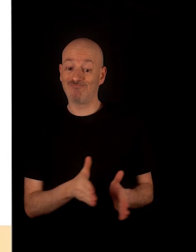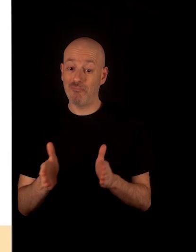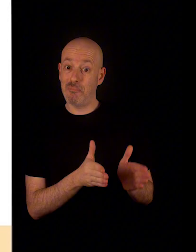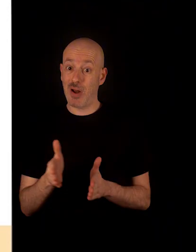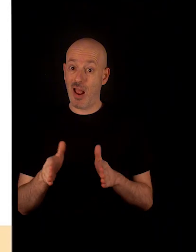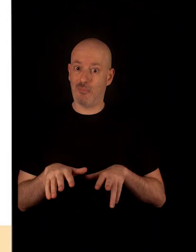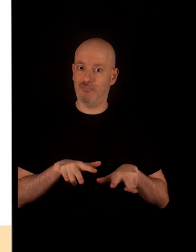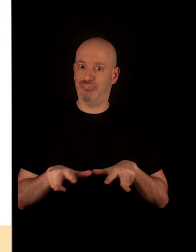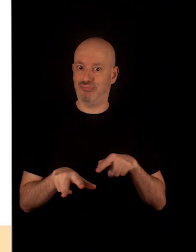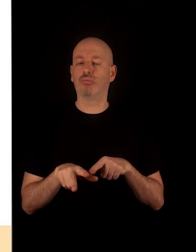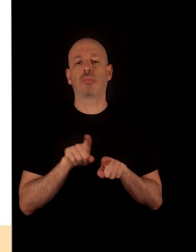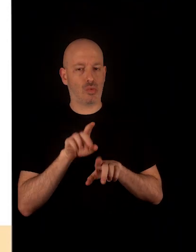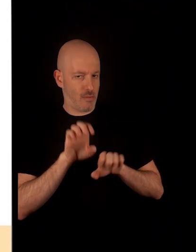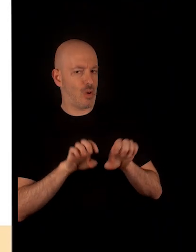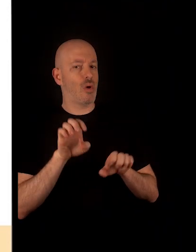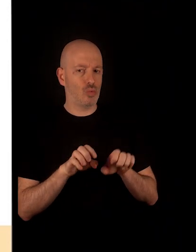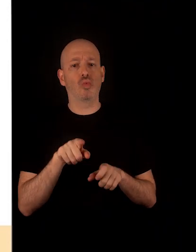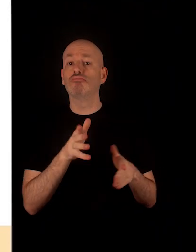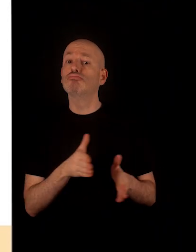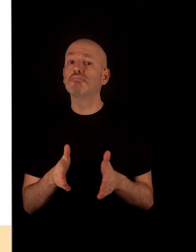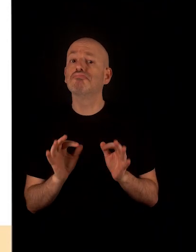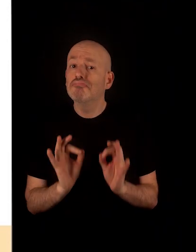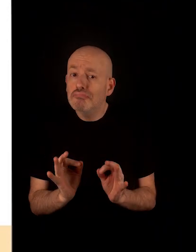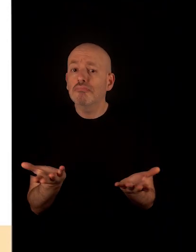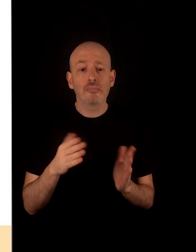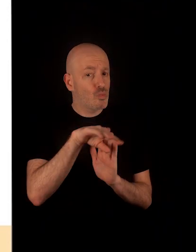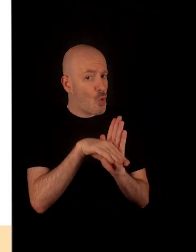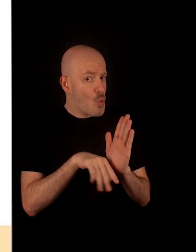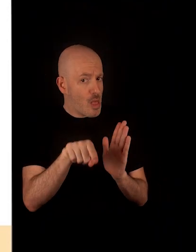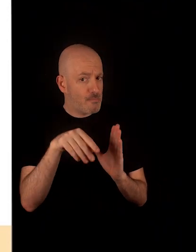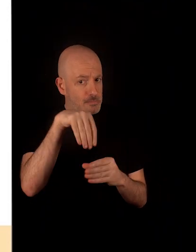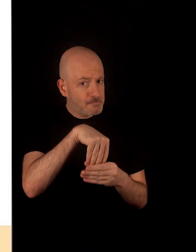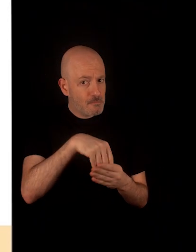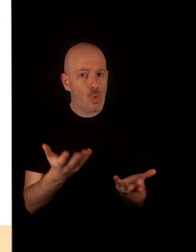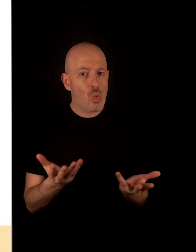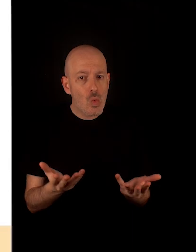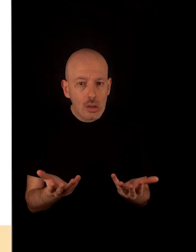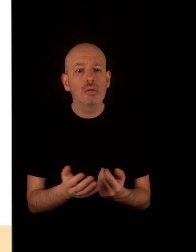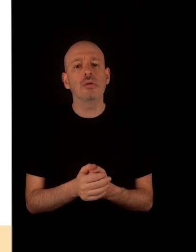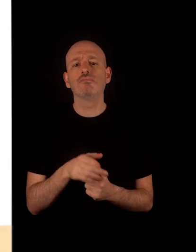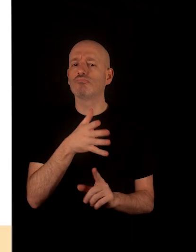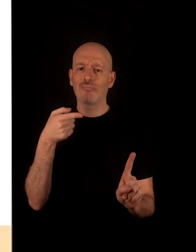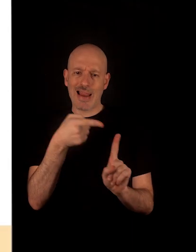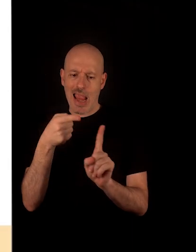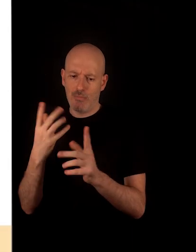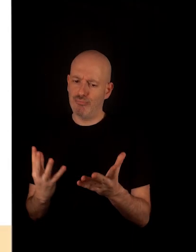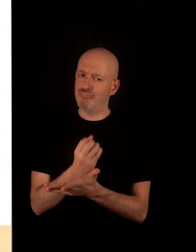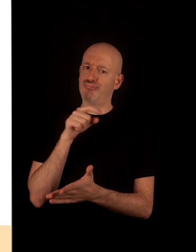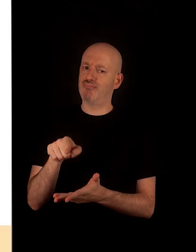different level of experience. And we remind you that you will be invited to select your residents